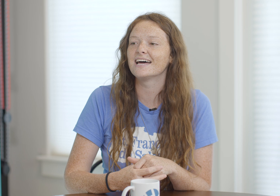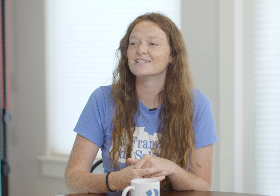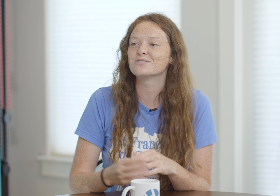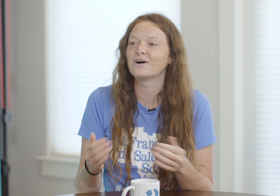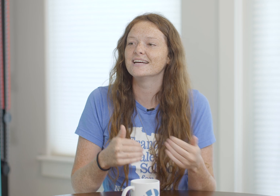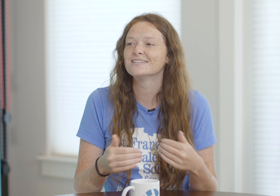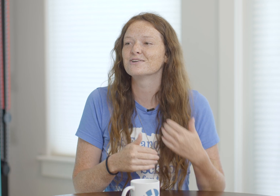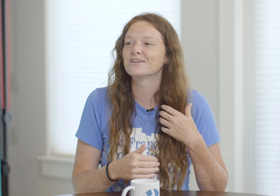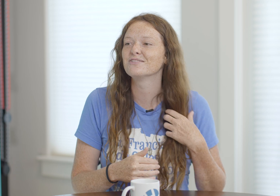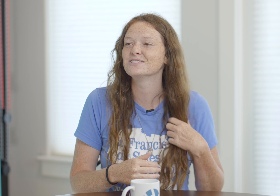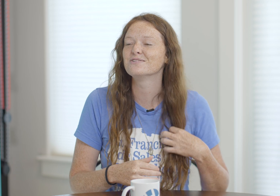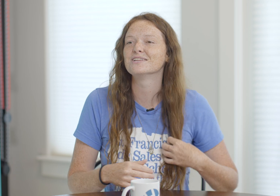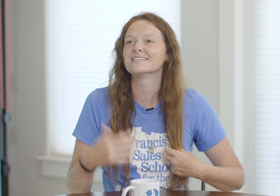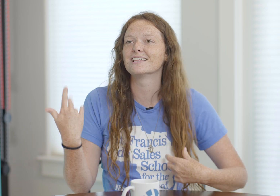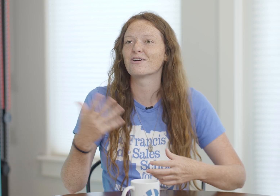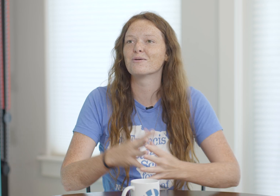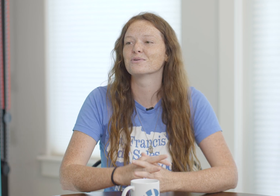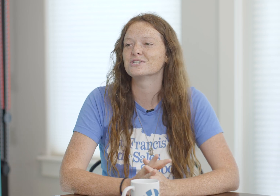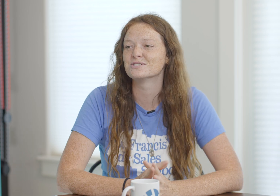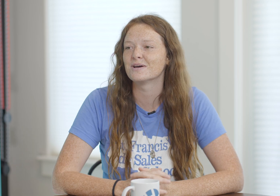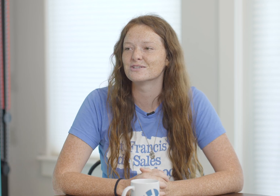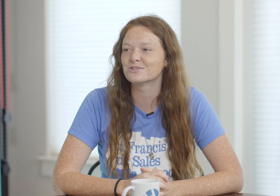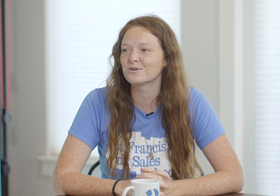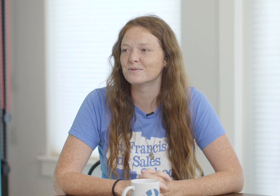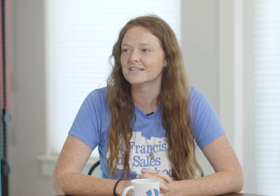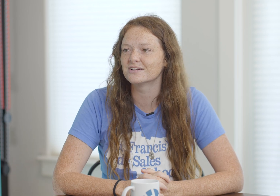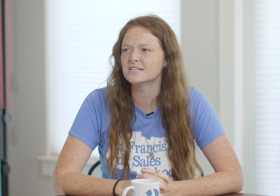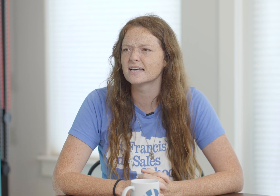And so I took in all these students and then our operations manager told me later he's like,